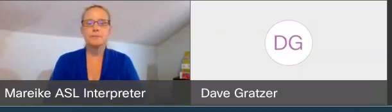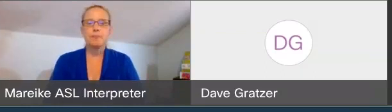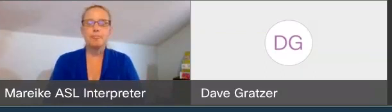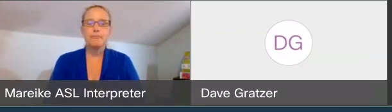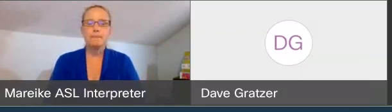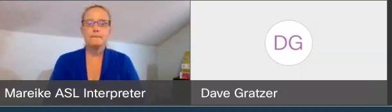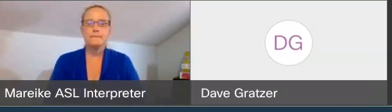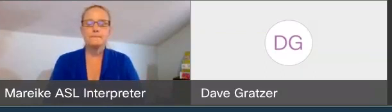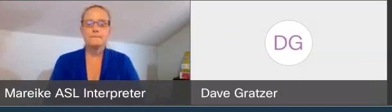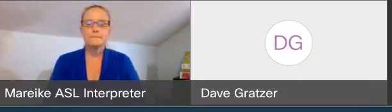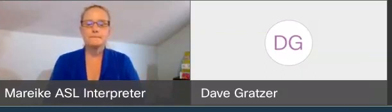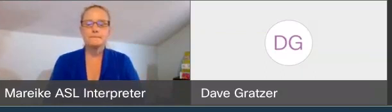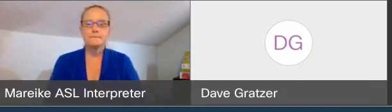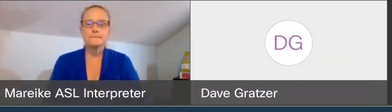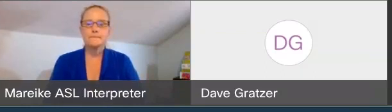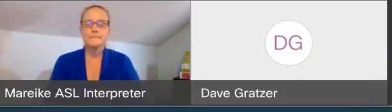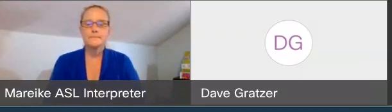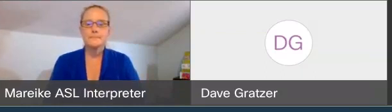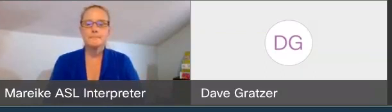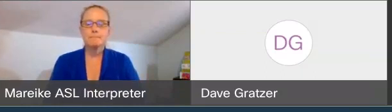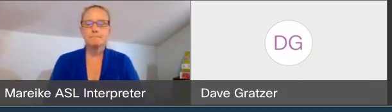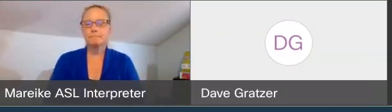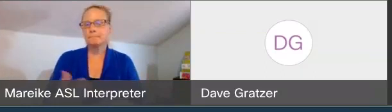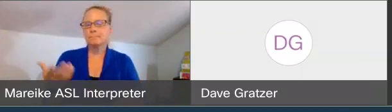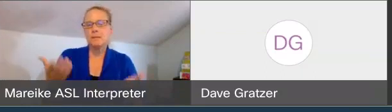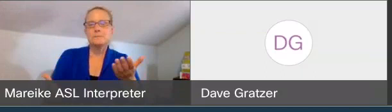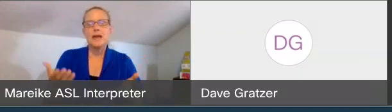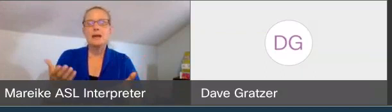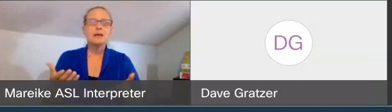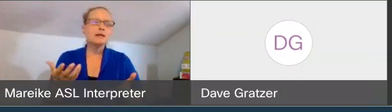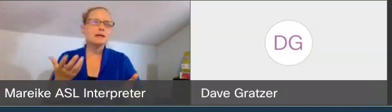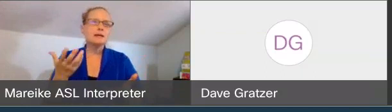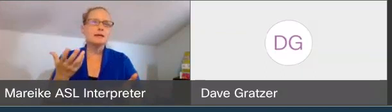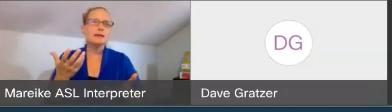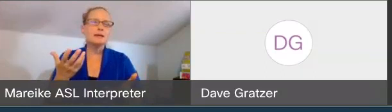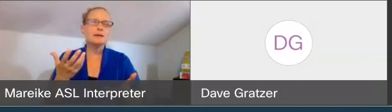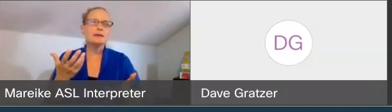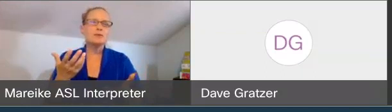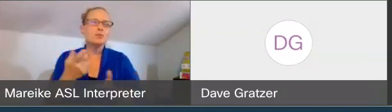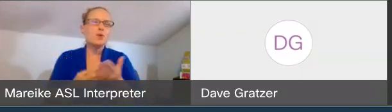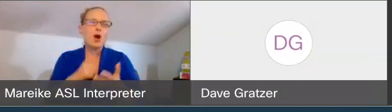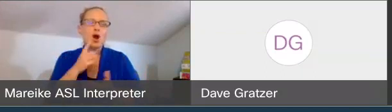So what kind of, and maybe even reframing it to what are some of the barriers people are either